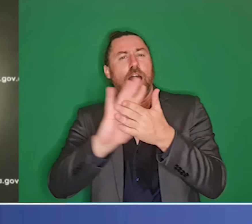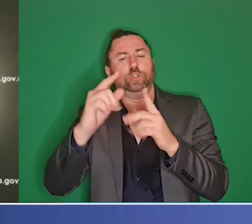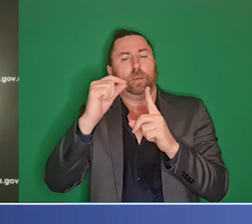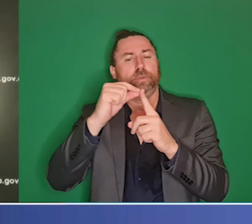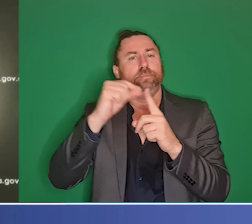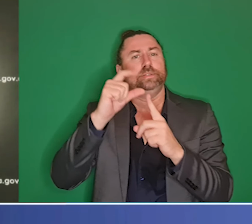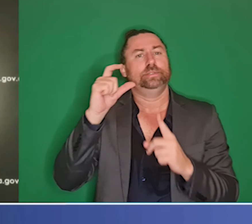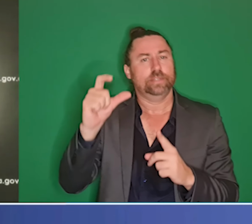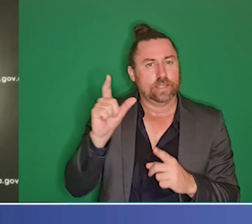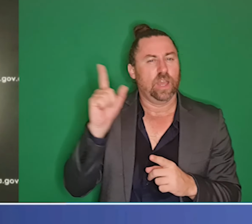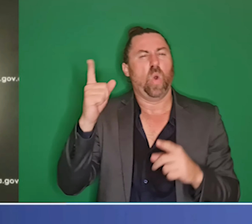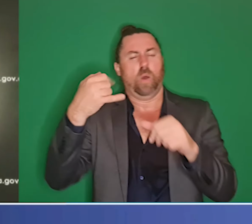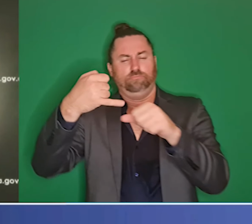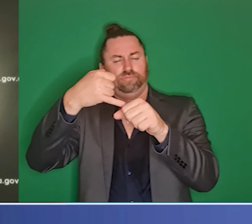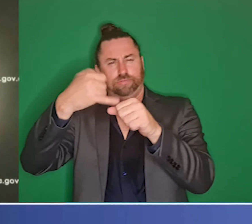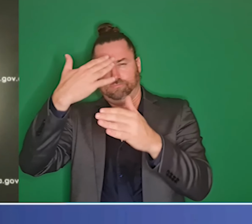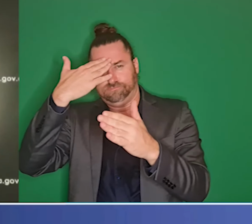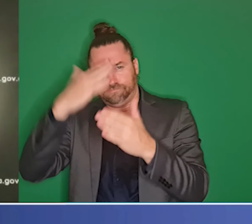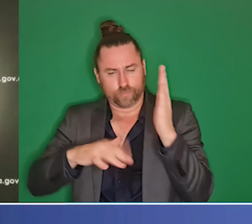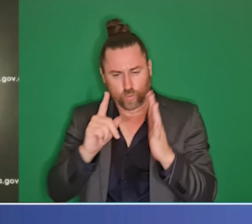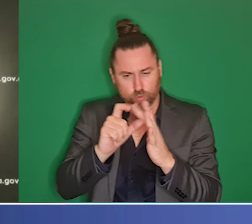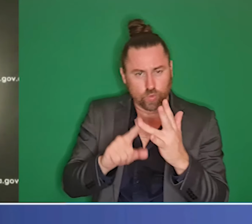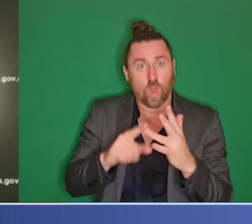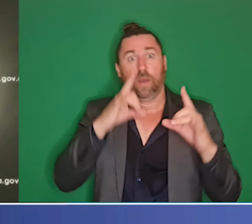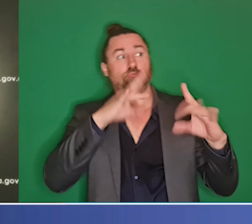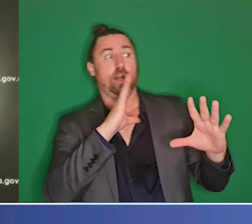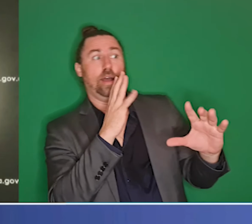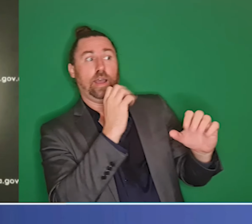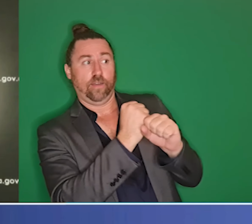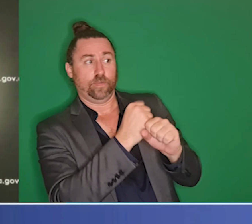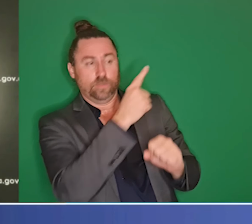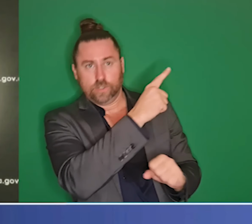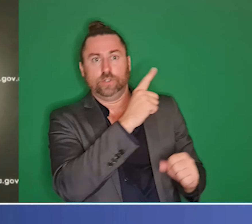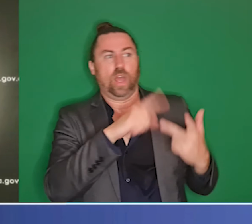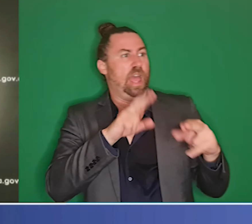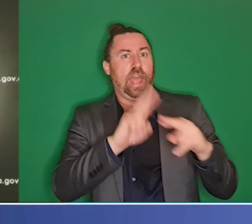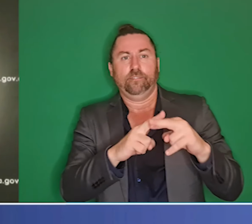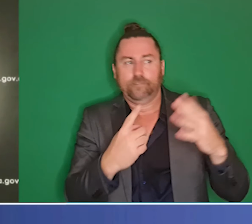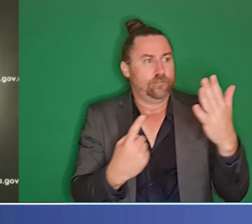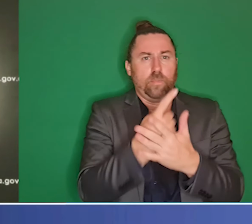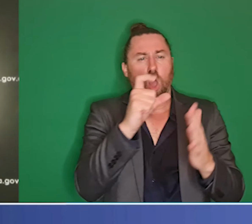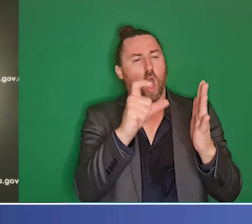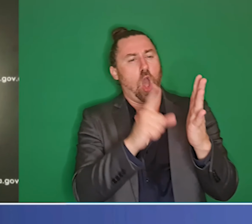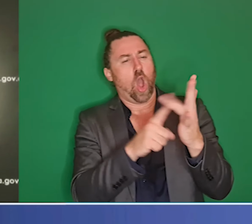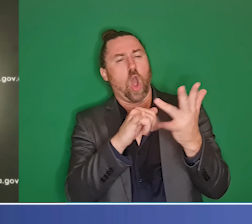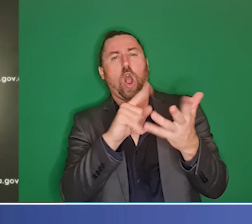or the medical expert panel and national cabinet with regards to furloughing, the change to the definition of close contact,